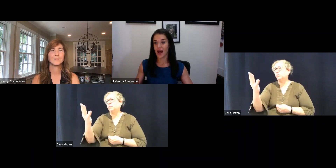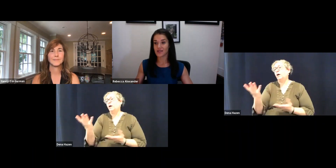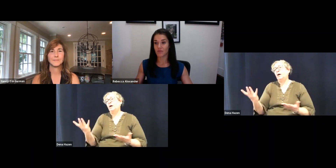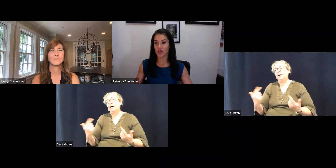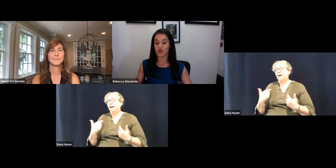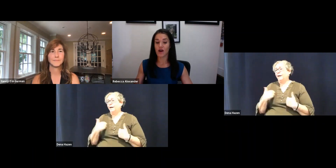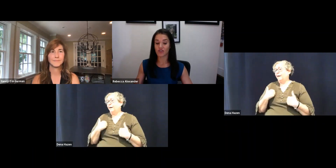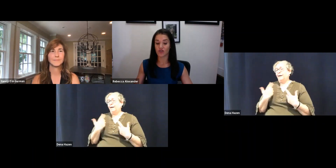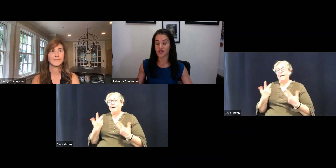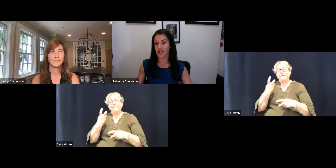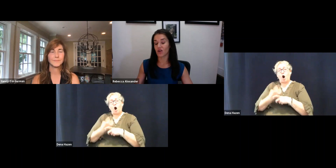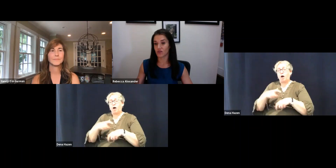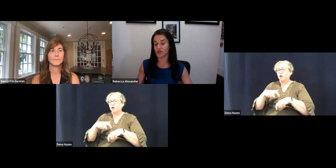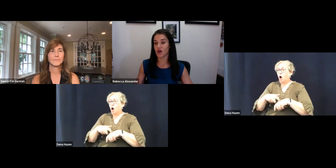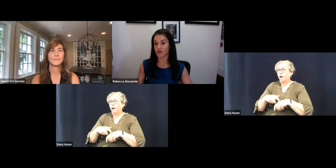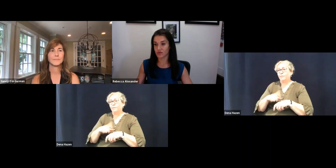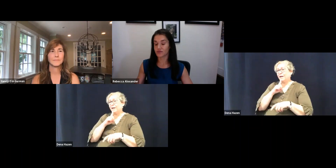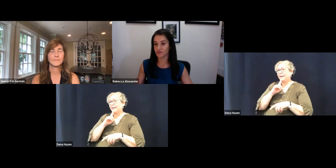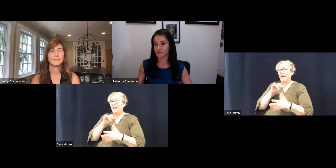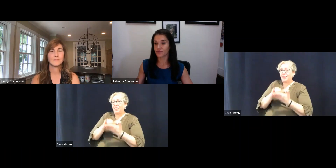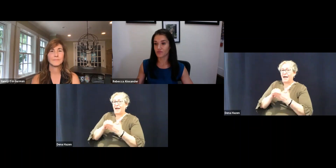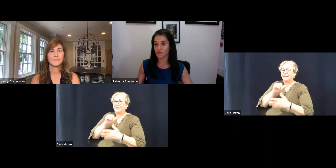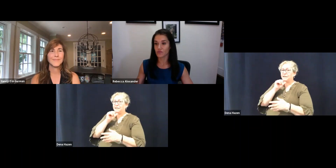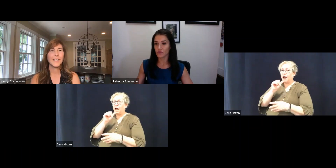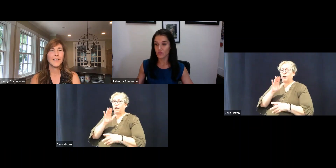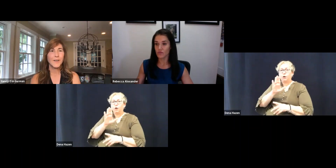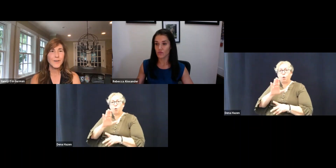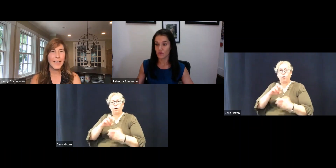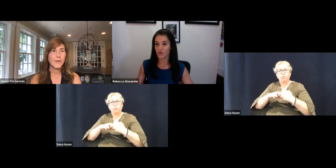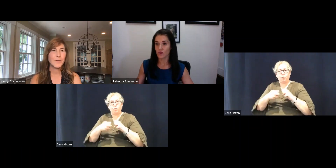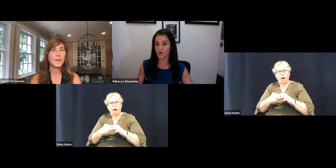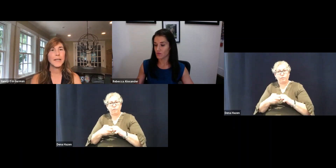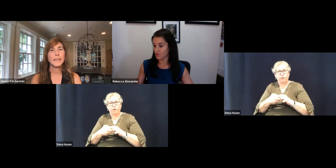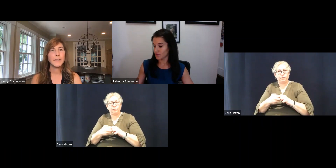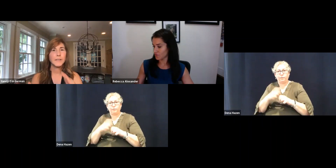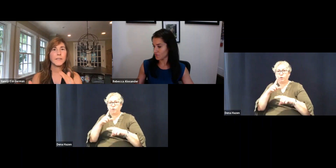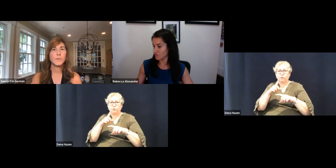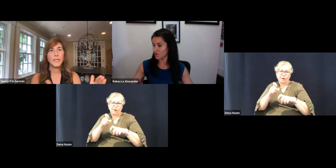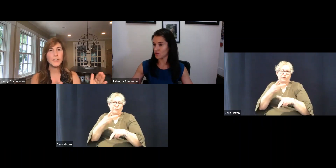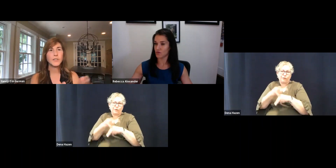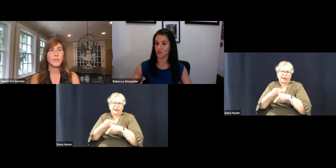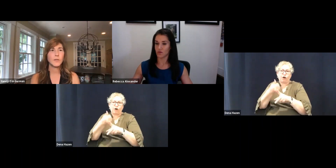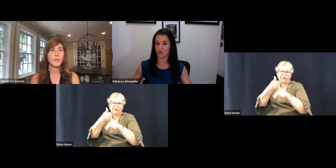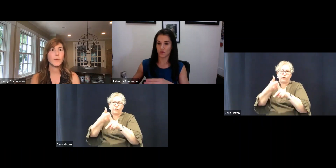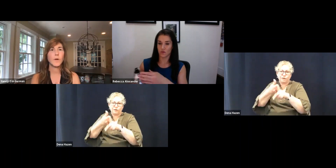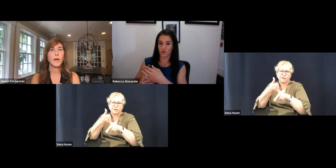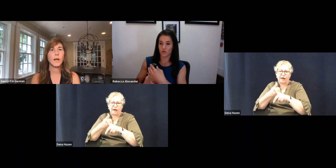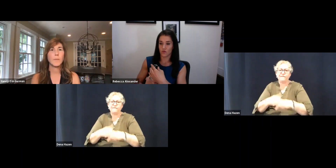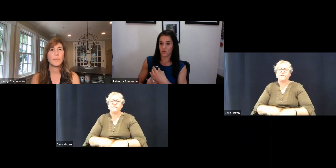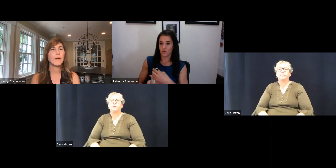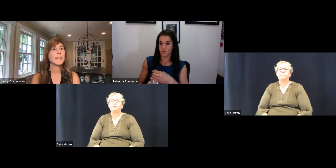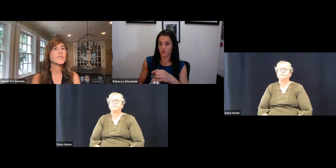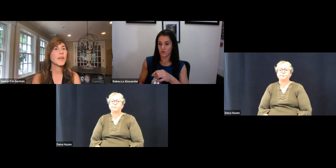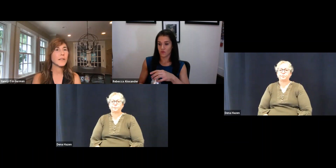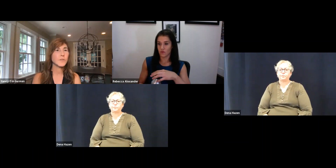That's something you have to do to take care of yourself. OK, we're going to make a little switch to parent child